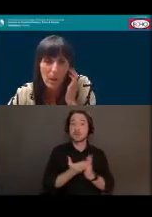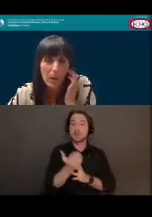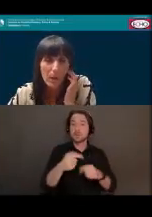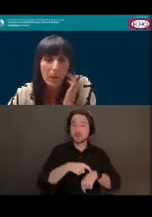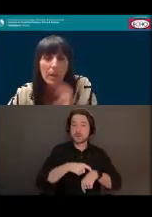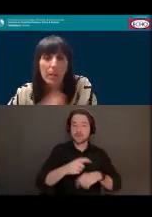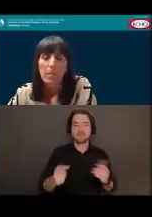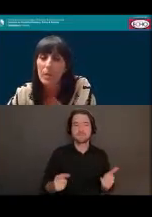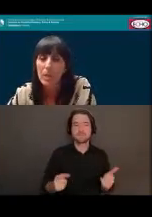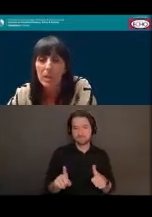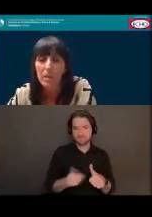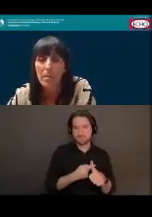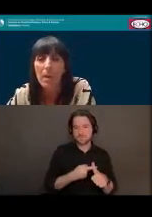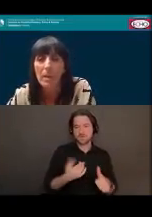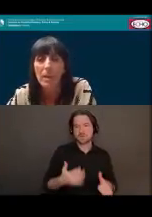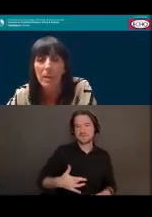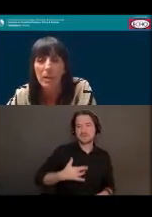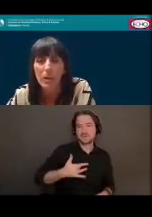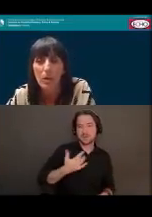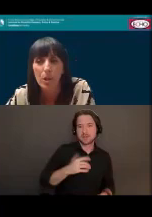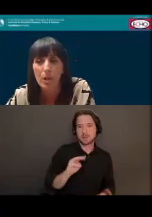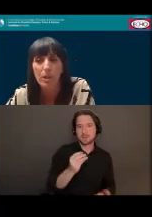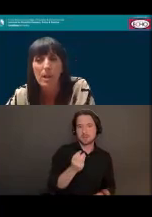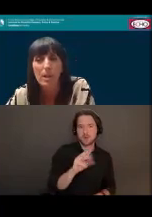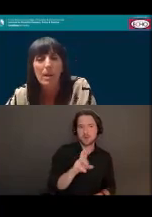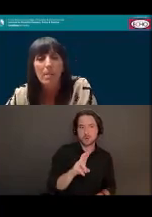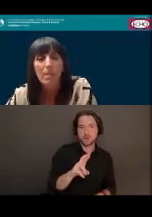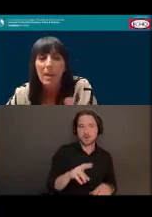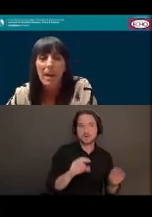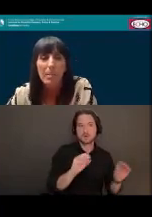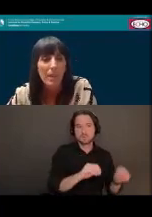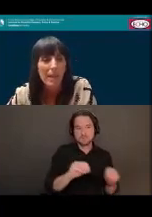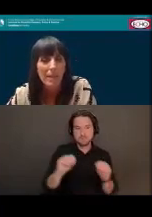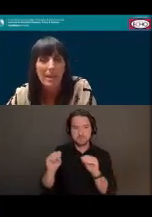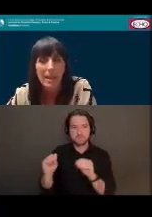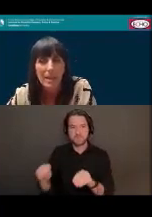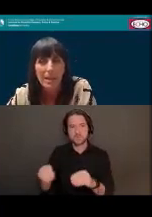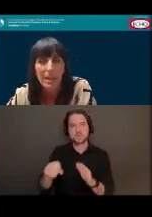motor, most, to symbolic, to social. But that play doesn't